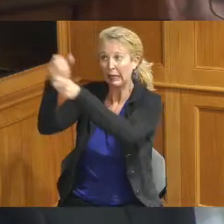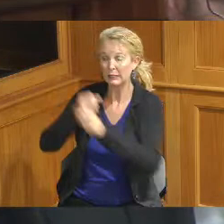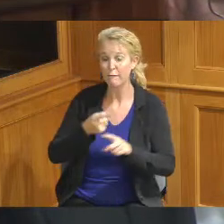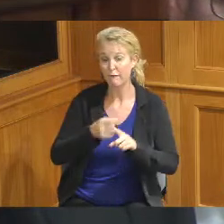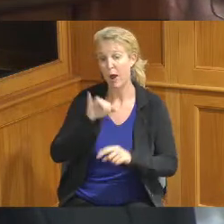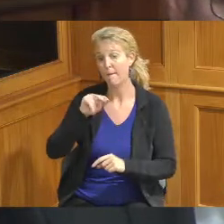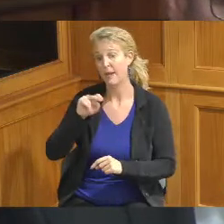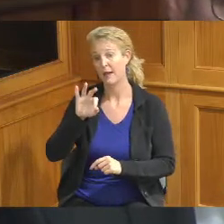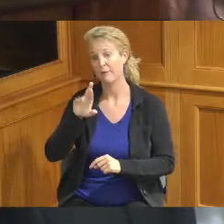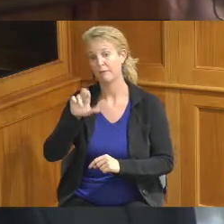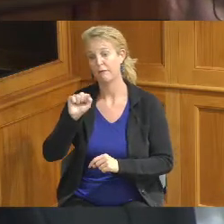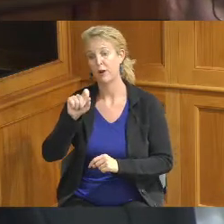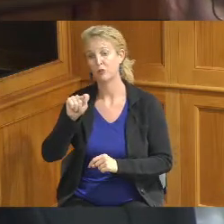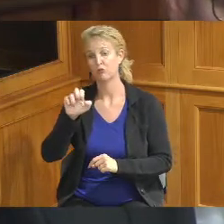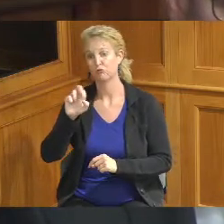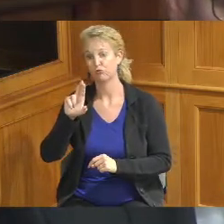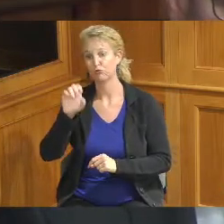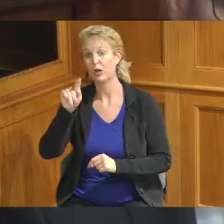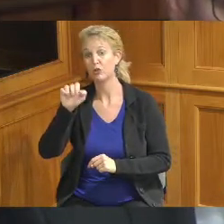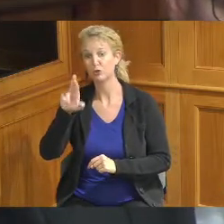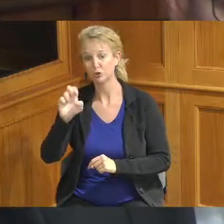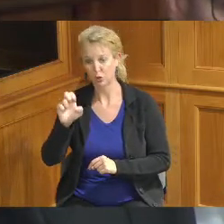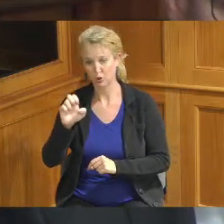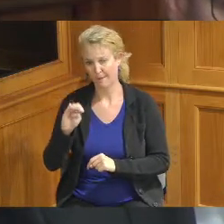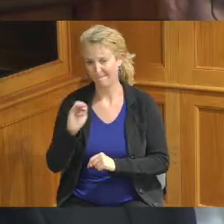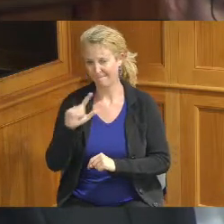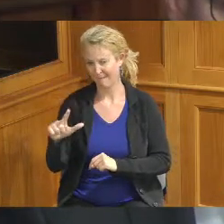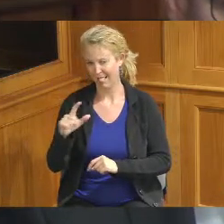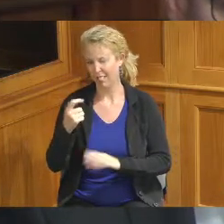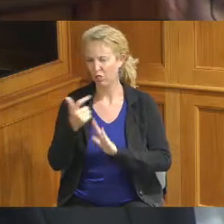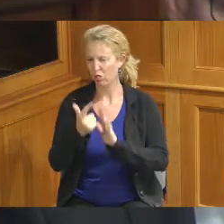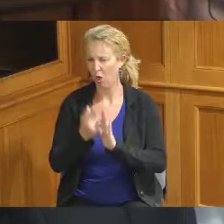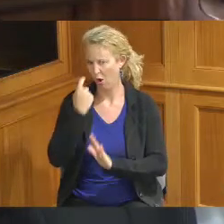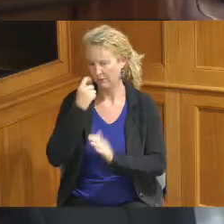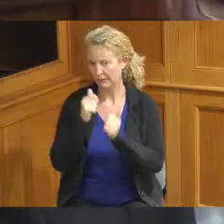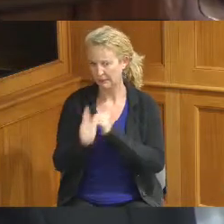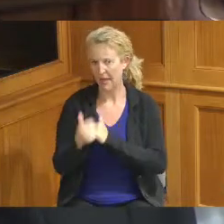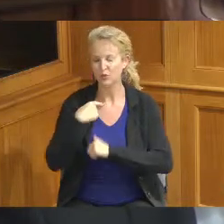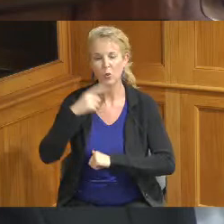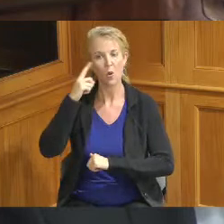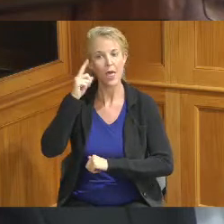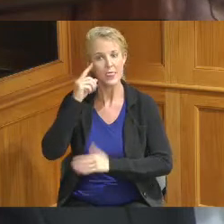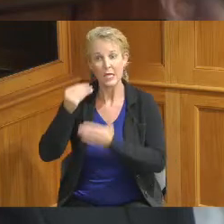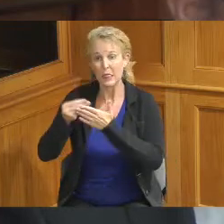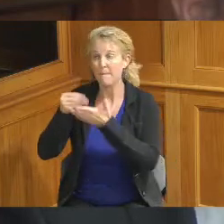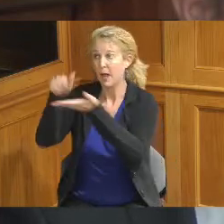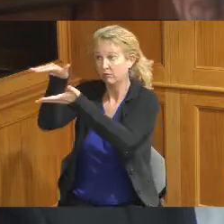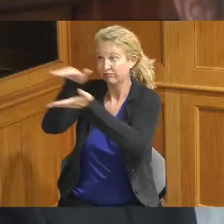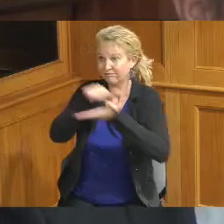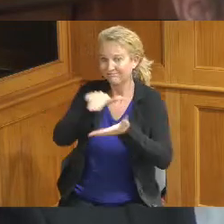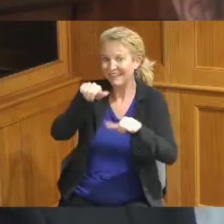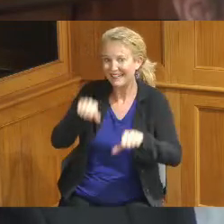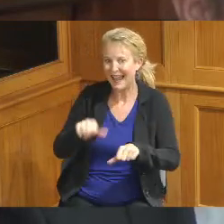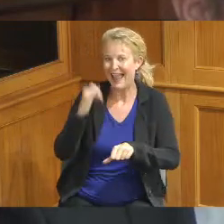in particular and so I'm very excited about what lays in the future for us in a coordination with